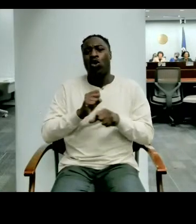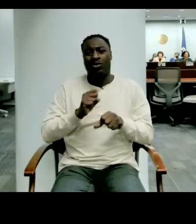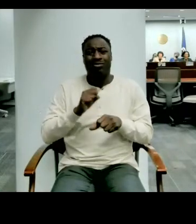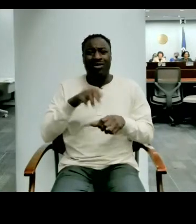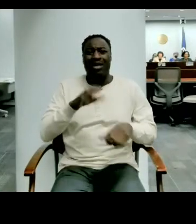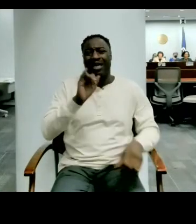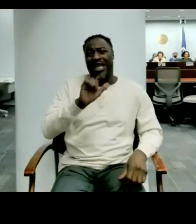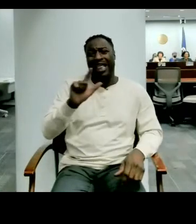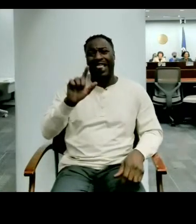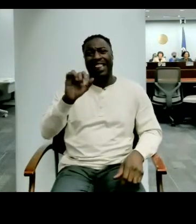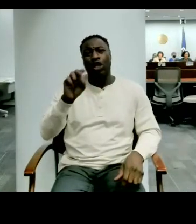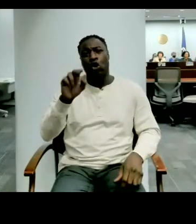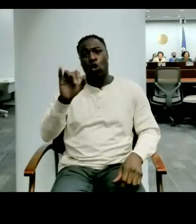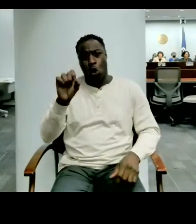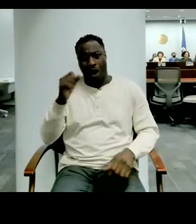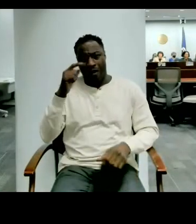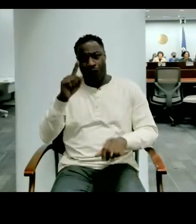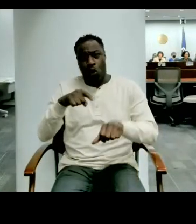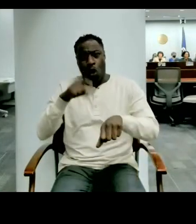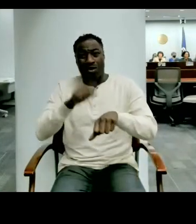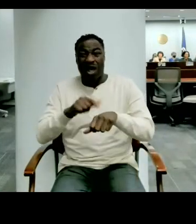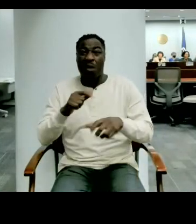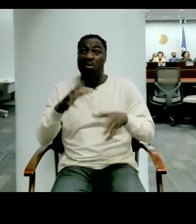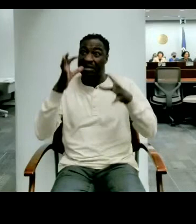time and that's definitely a pattern that we see